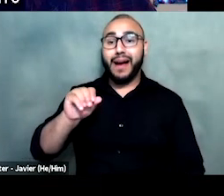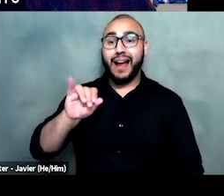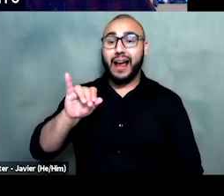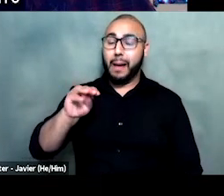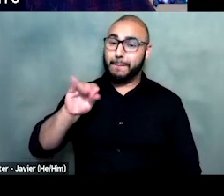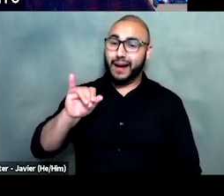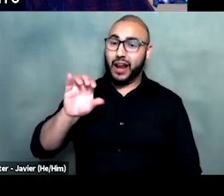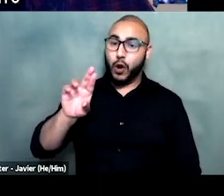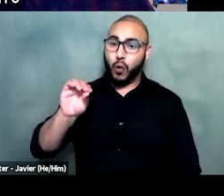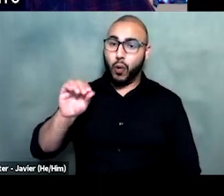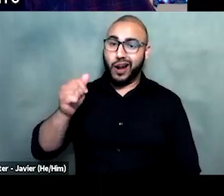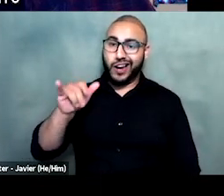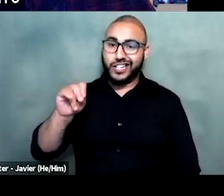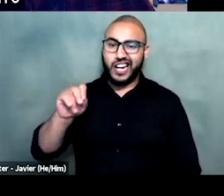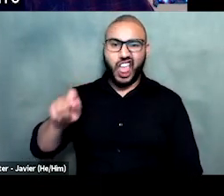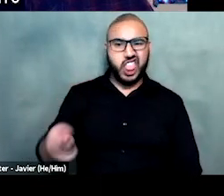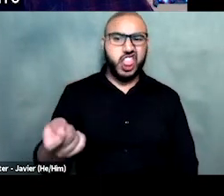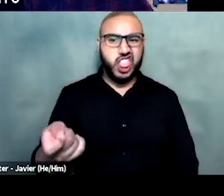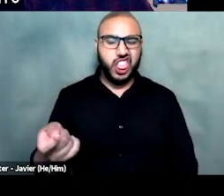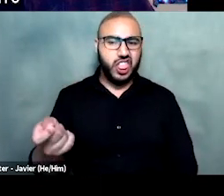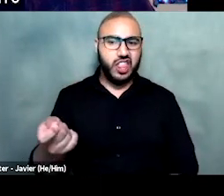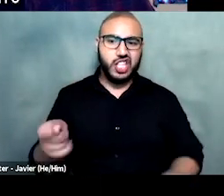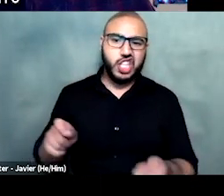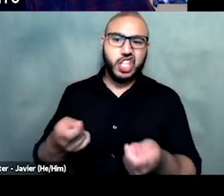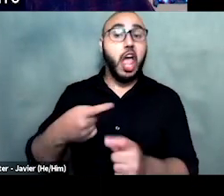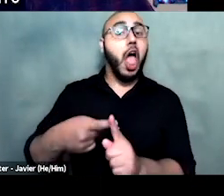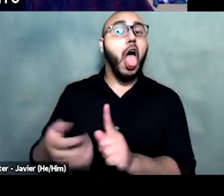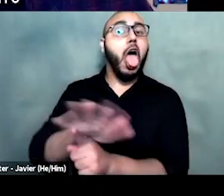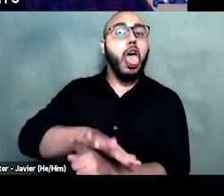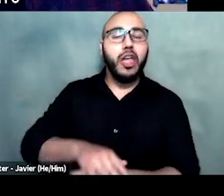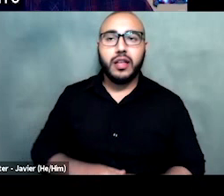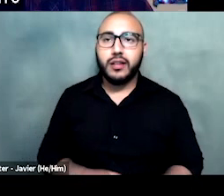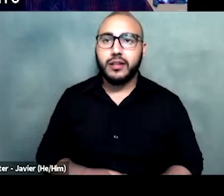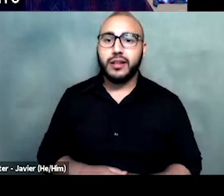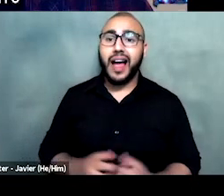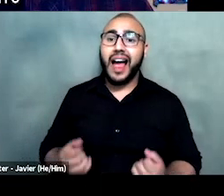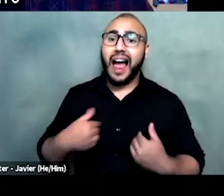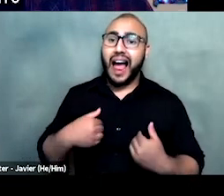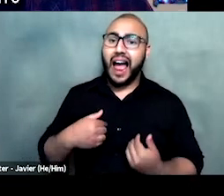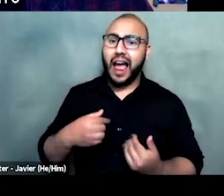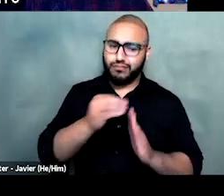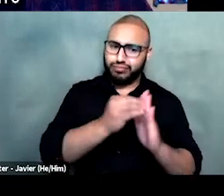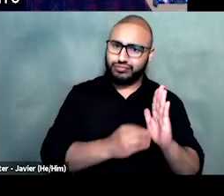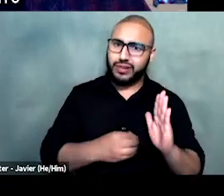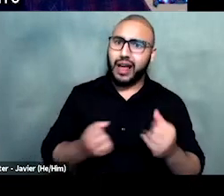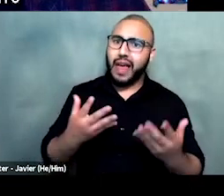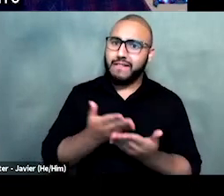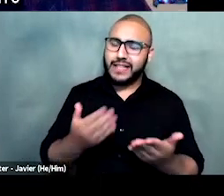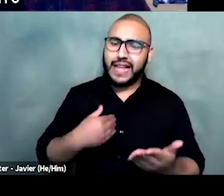of racism, a lot of microaggressions. I have a whole list of things I was writing down of